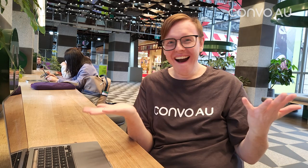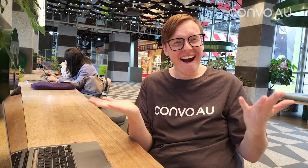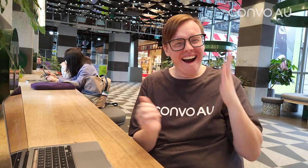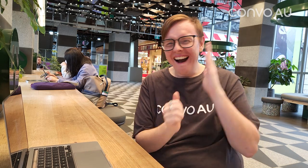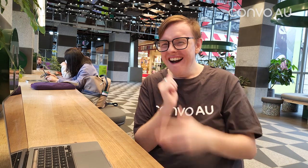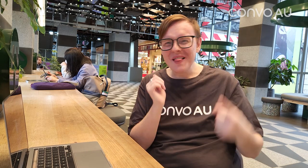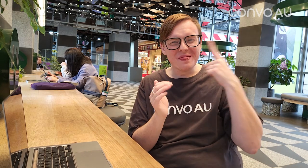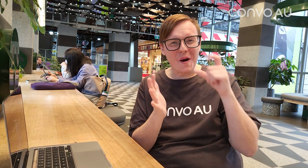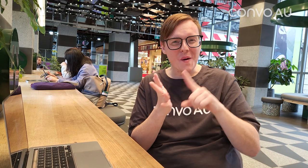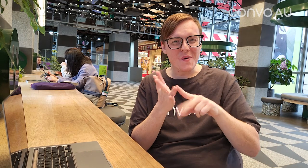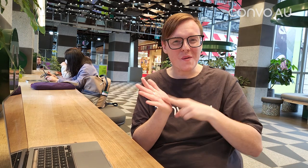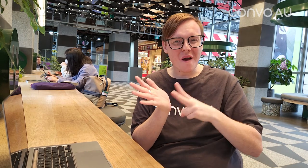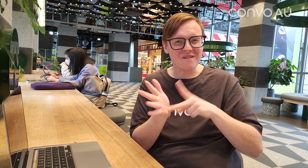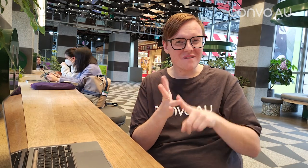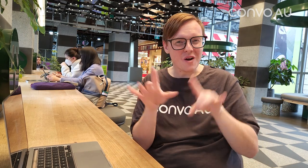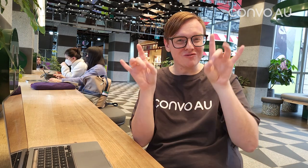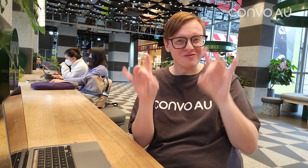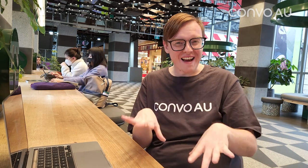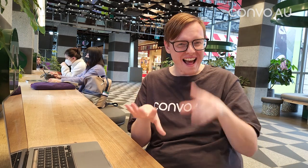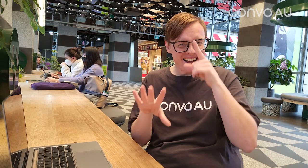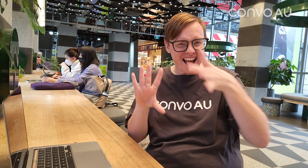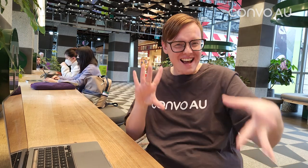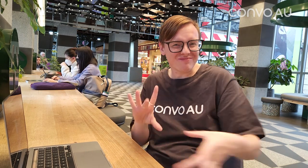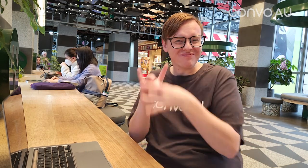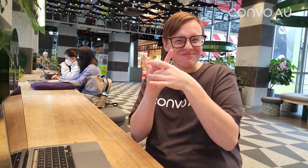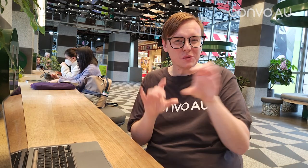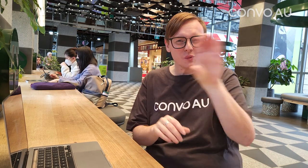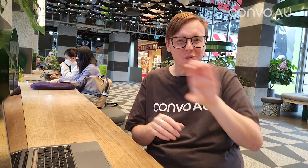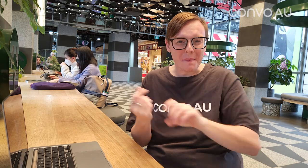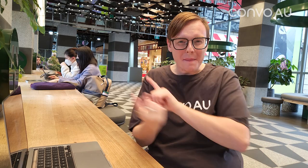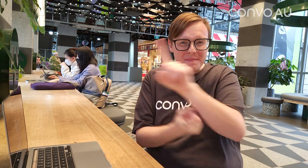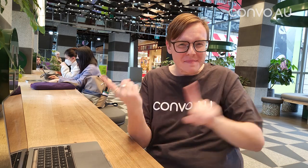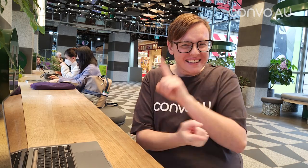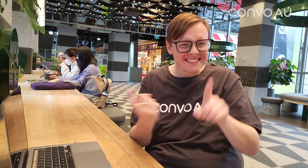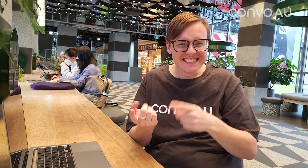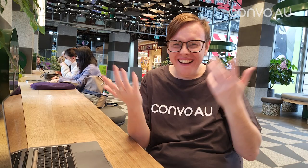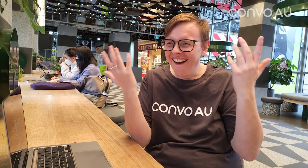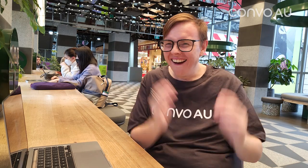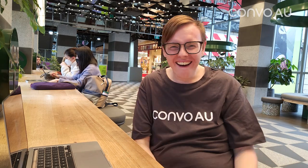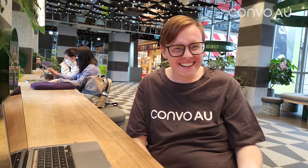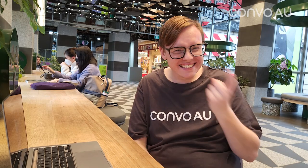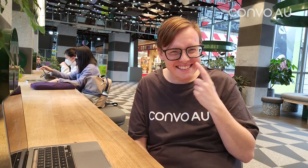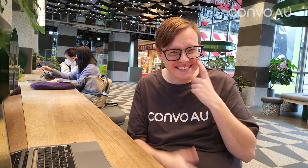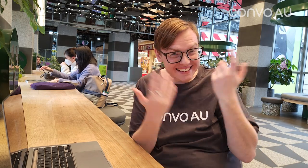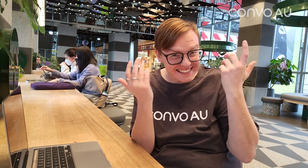I never thought Convo Australia can make connect with Zoom Pro! Wow! That's easy!